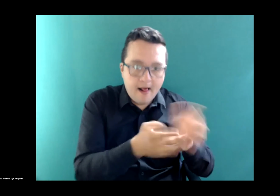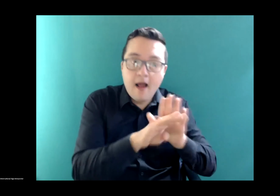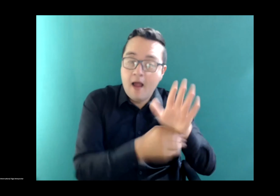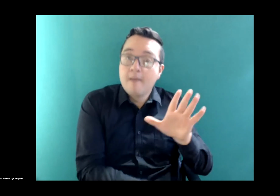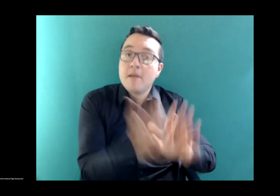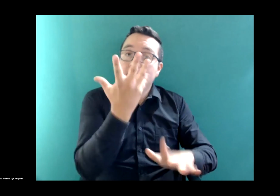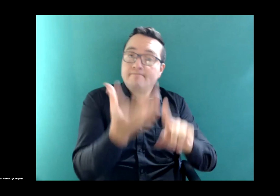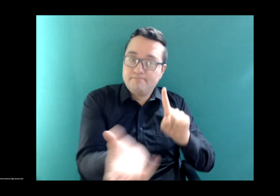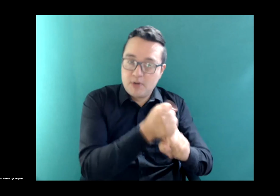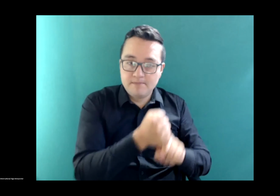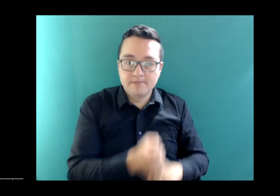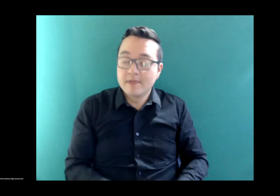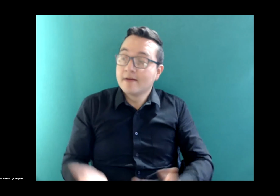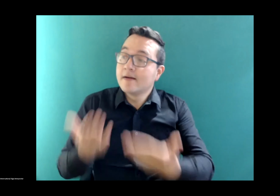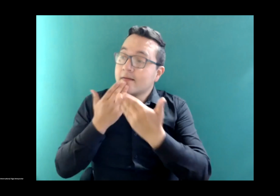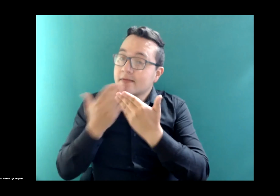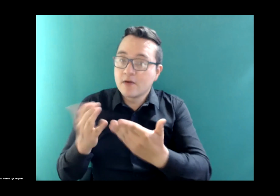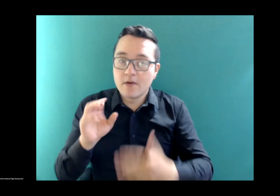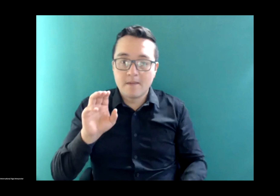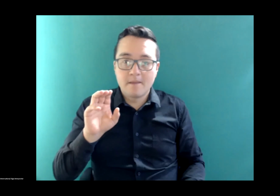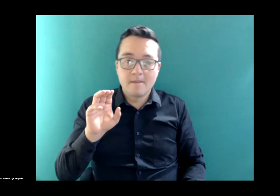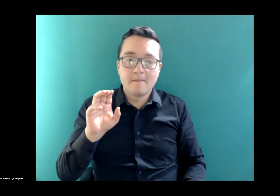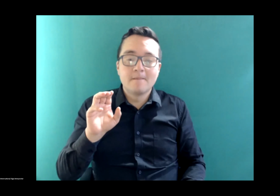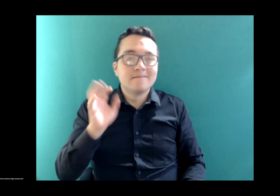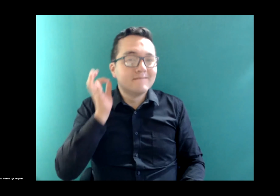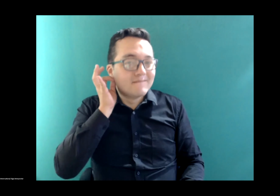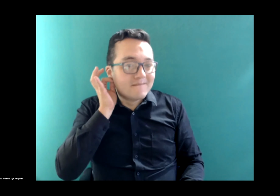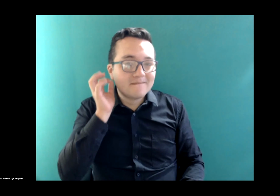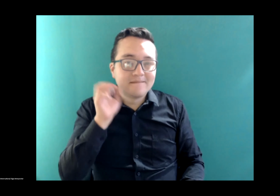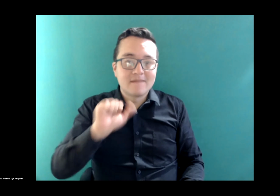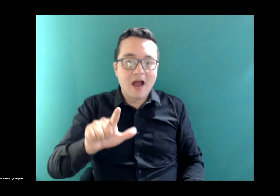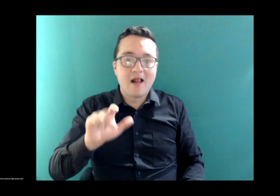So we are dealing with the private sector as beneficiaries and an strategic enablers for the sector. SPEAKER: